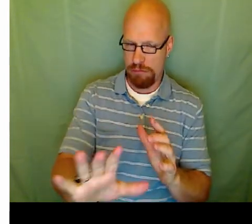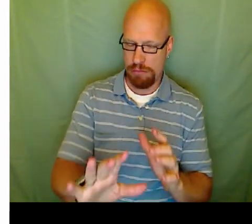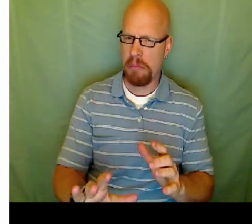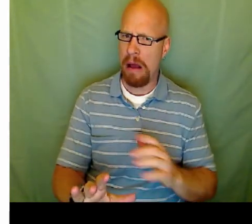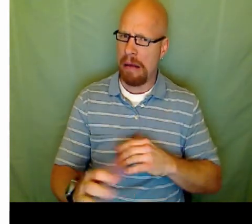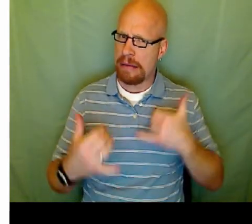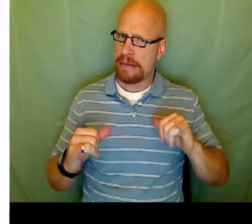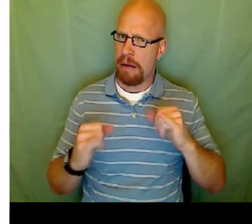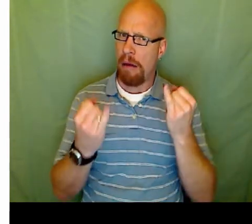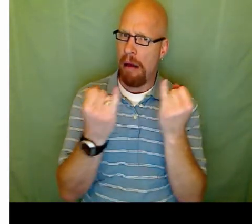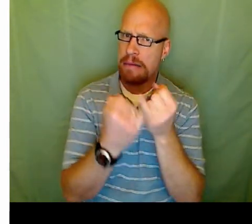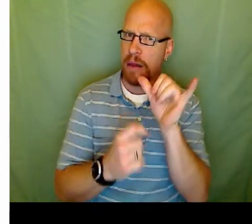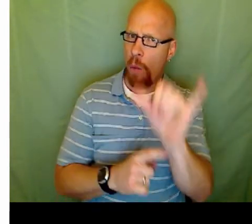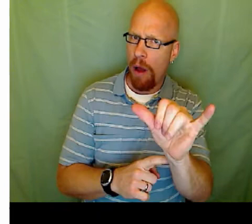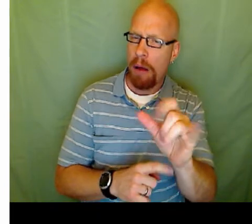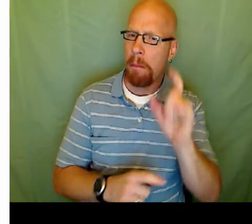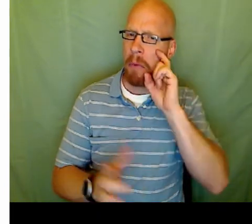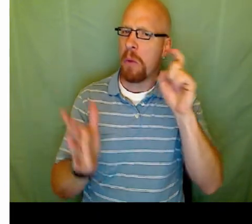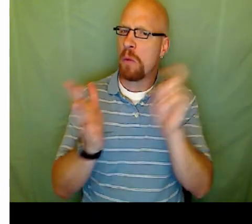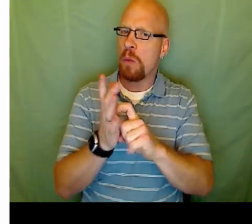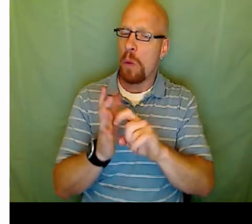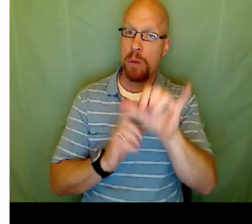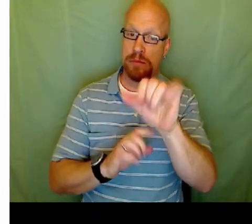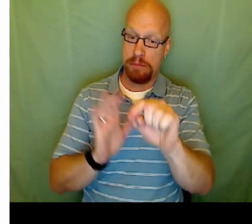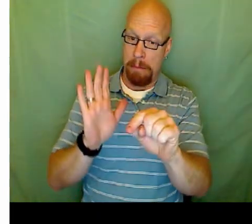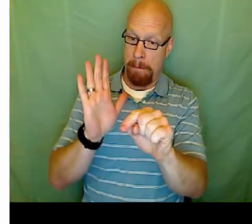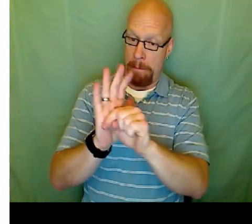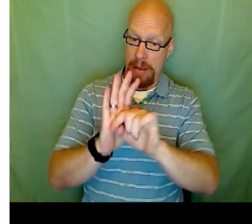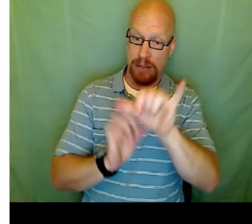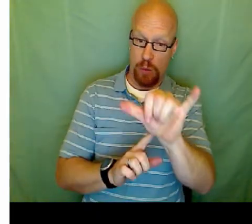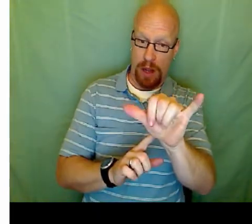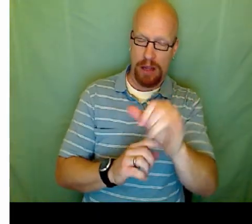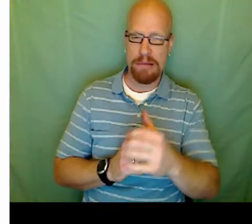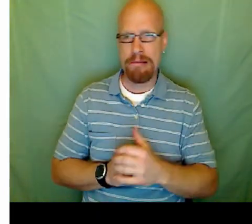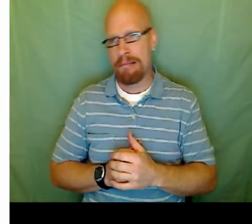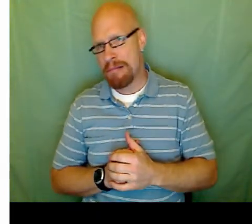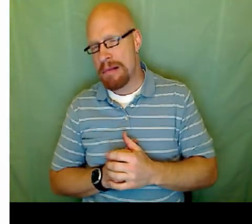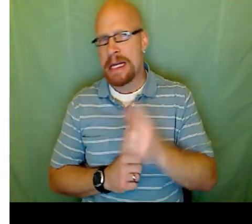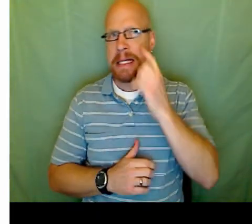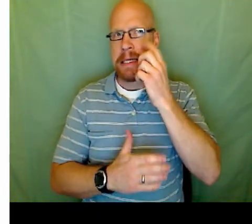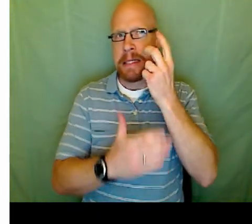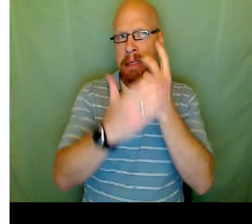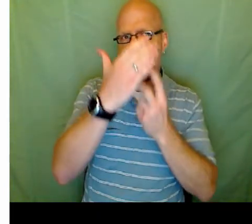usually we leave y alone, but I decided to move the y variable